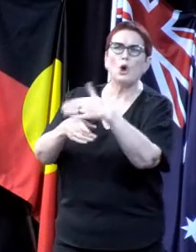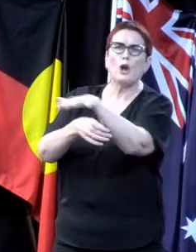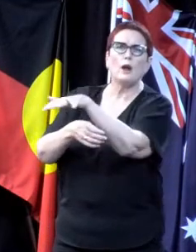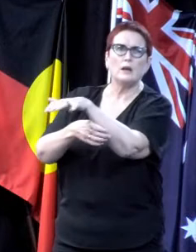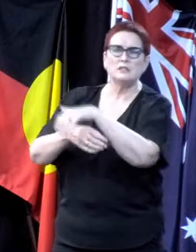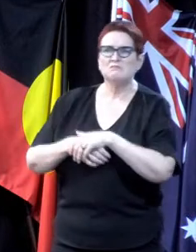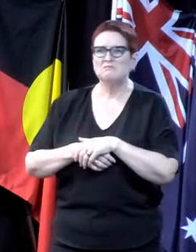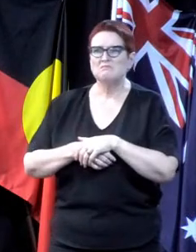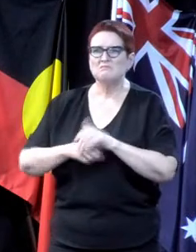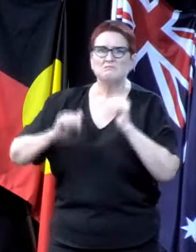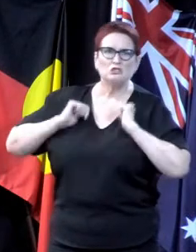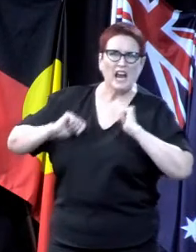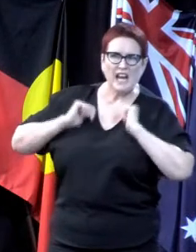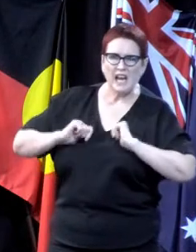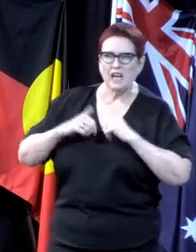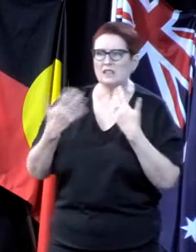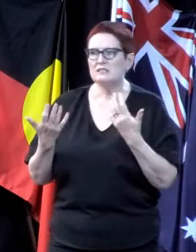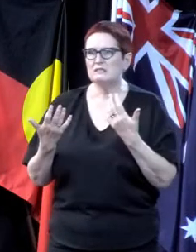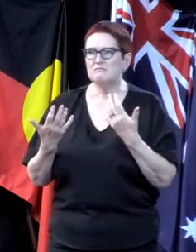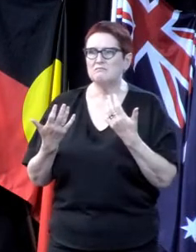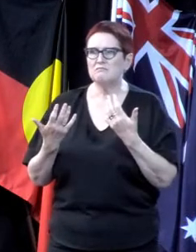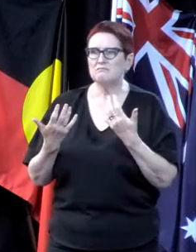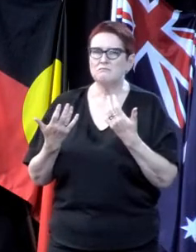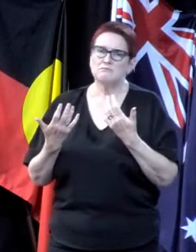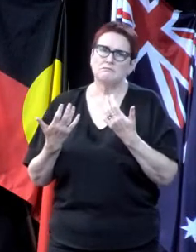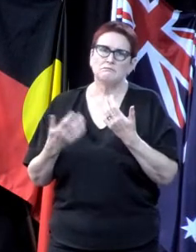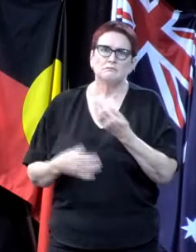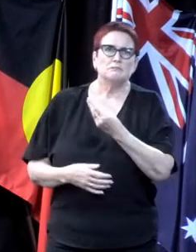They're doing traineeships, or there are students